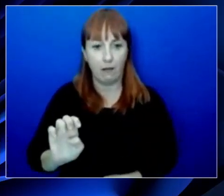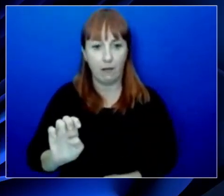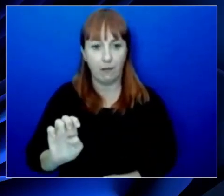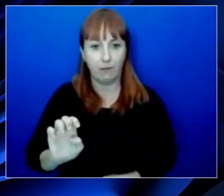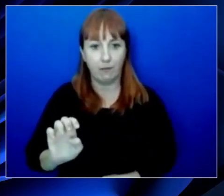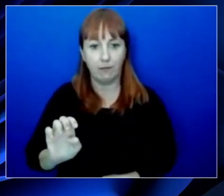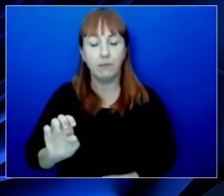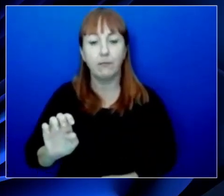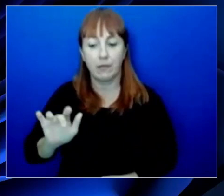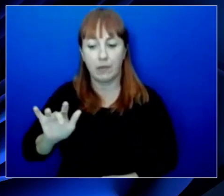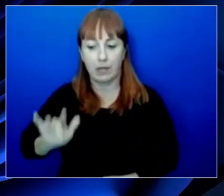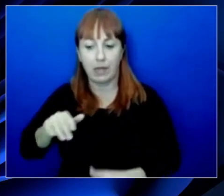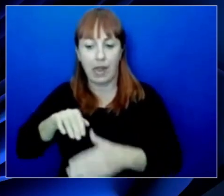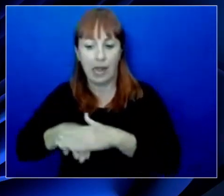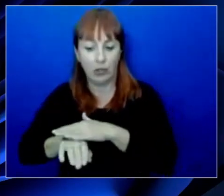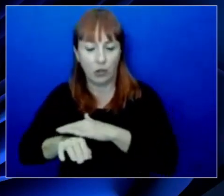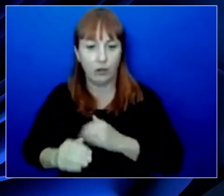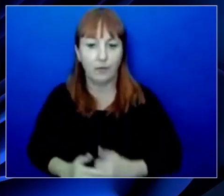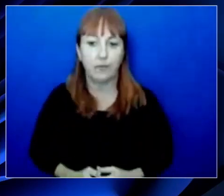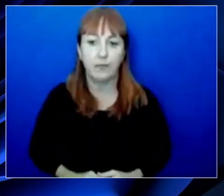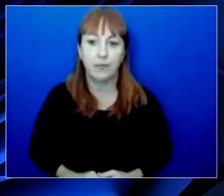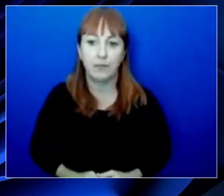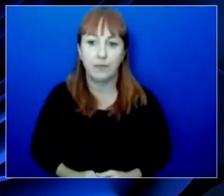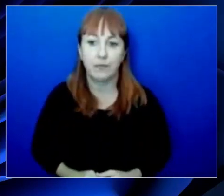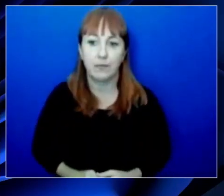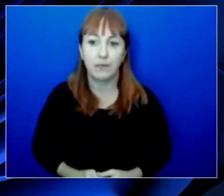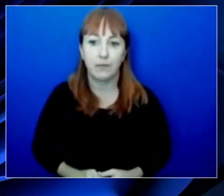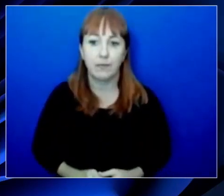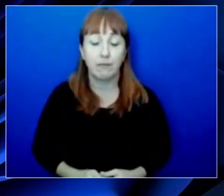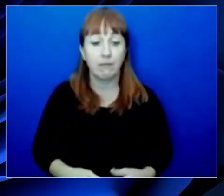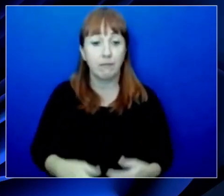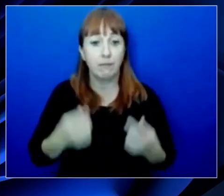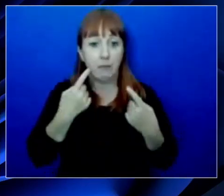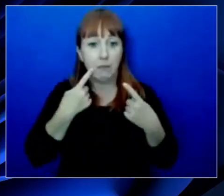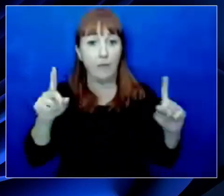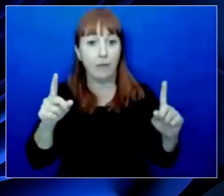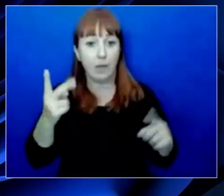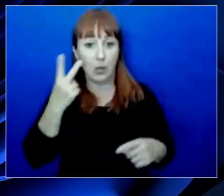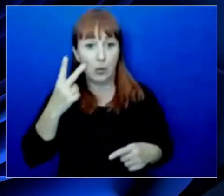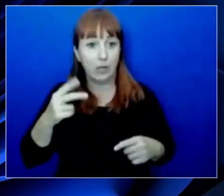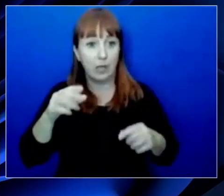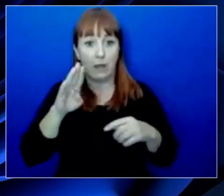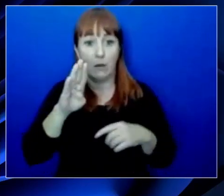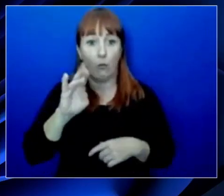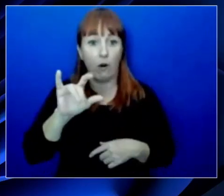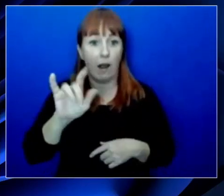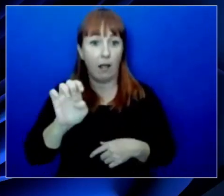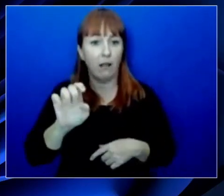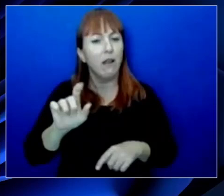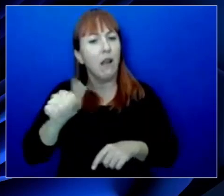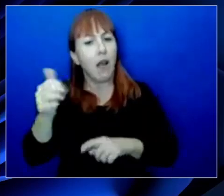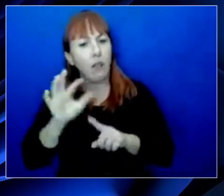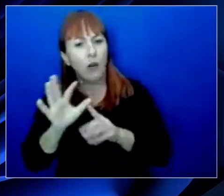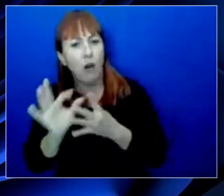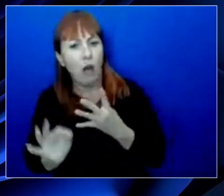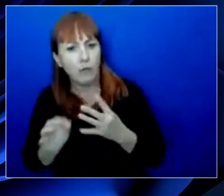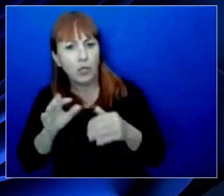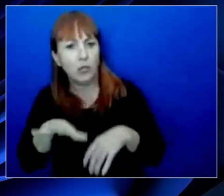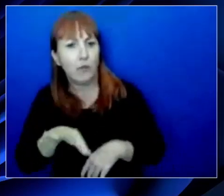press enter there we go. So now we're at the heading for Braille and you could have done that a number of ways. You could have used narrator